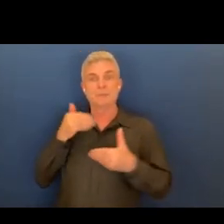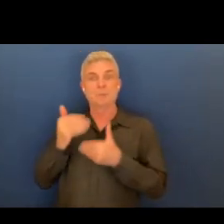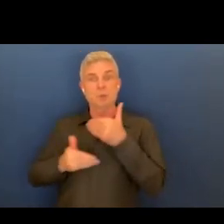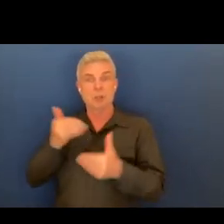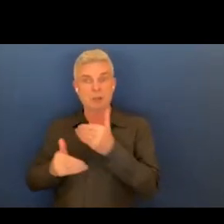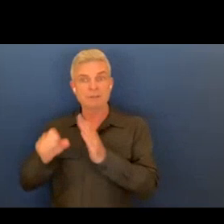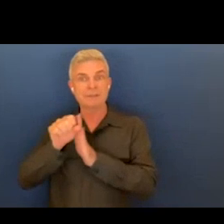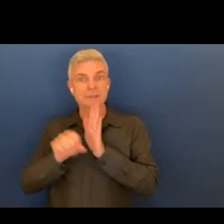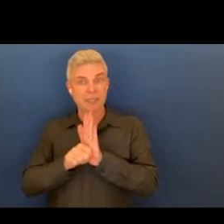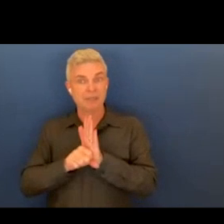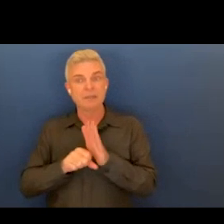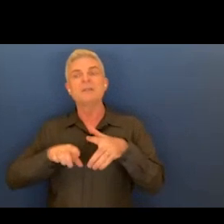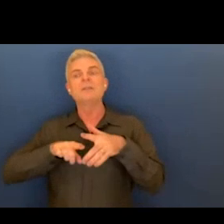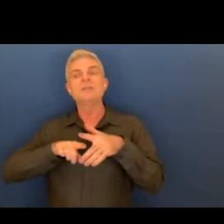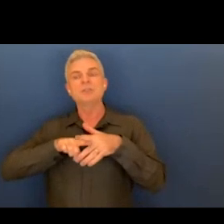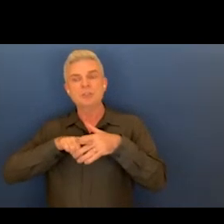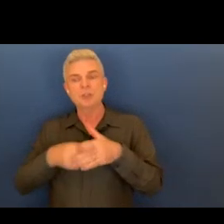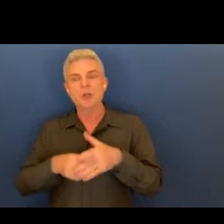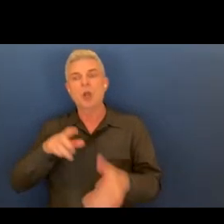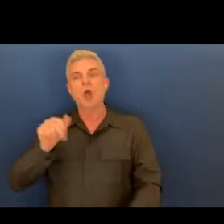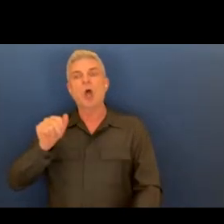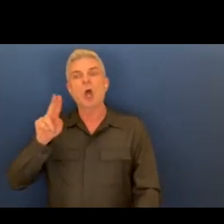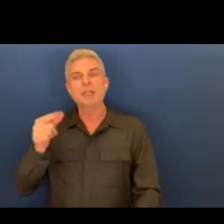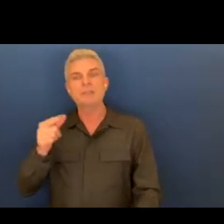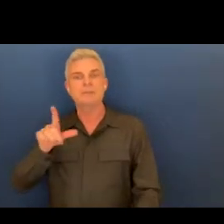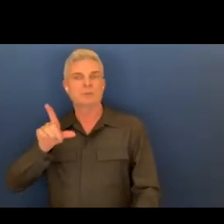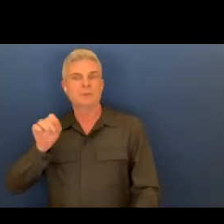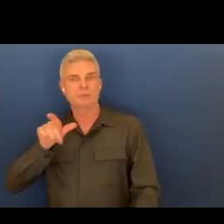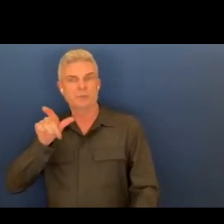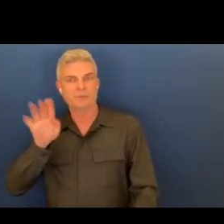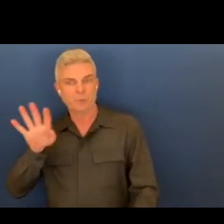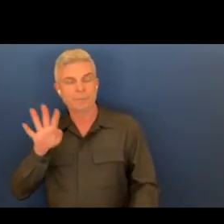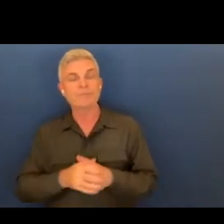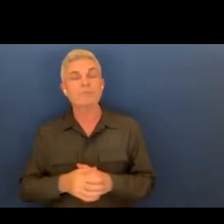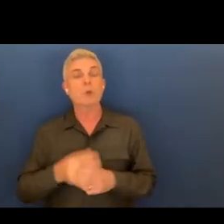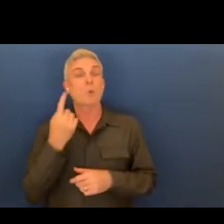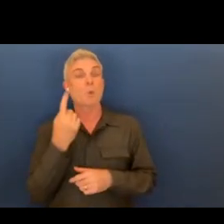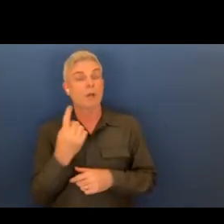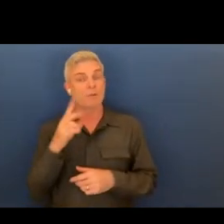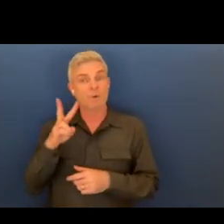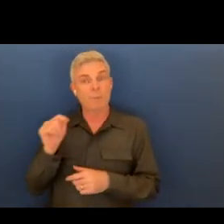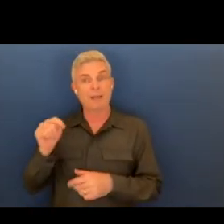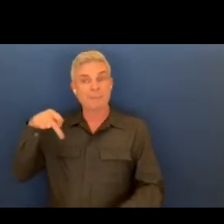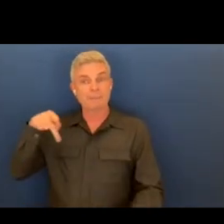the state protocol, the website project started in August 2024.